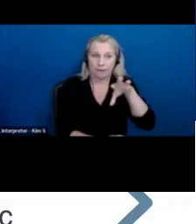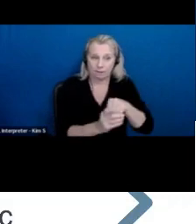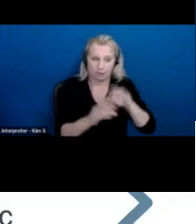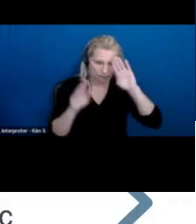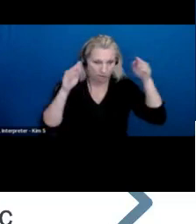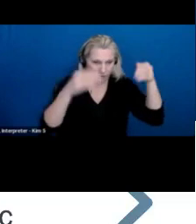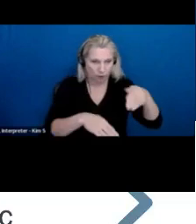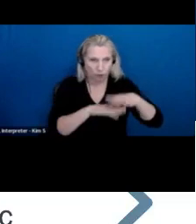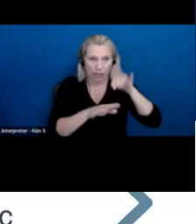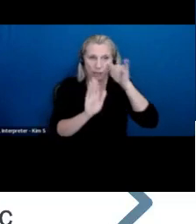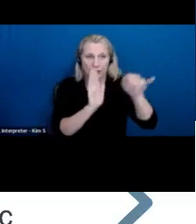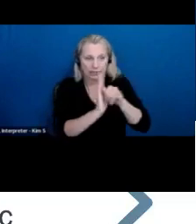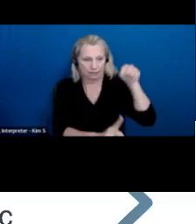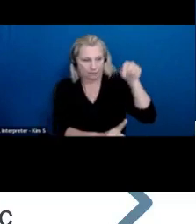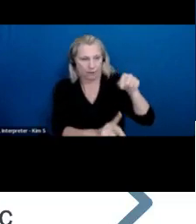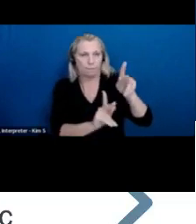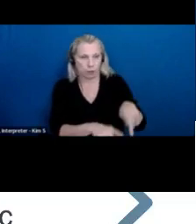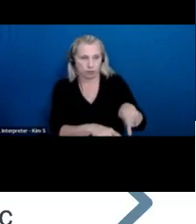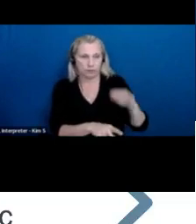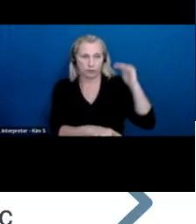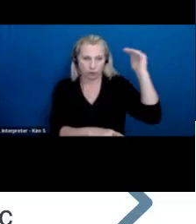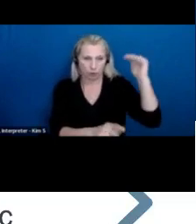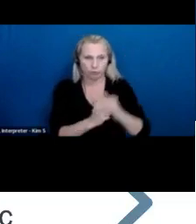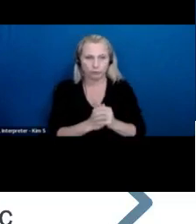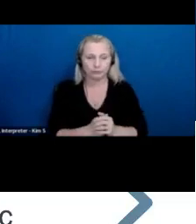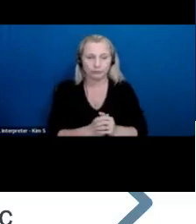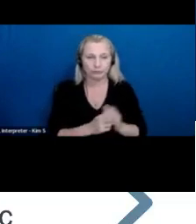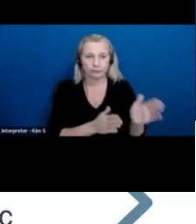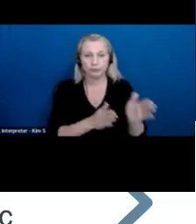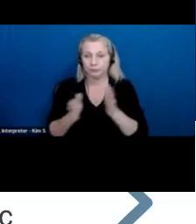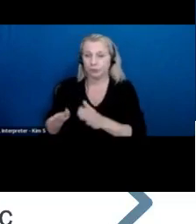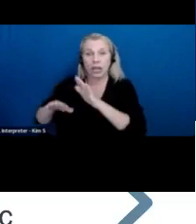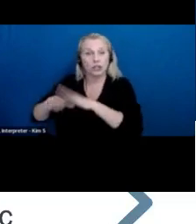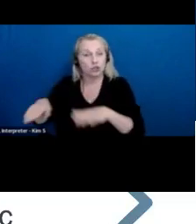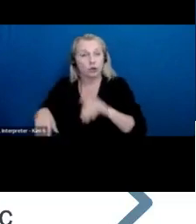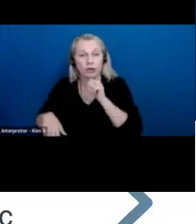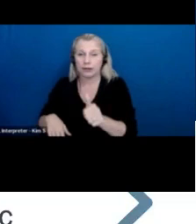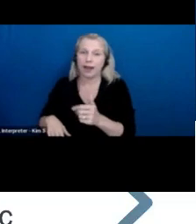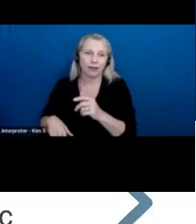identified consumer. Children are not just little adults. And